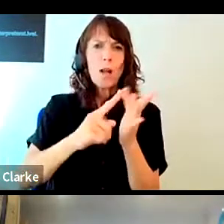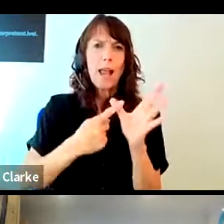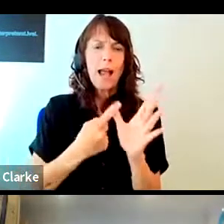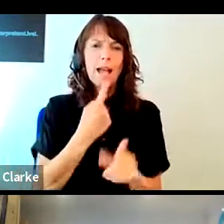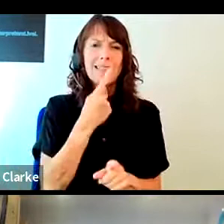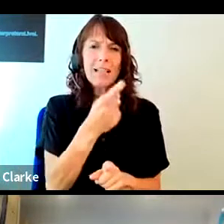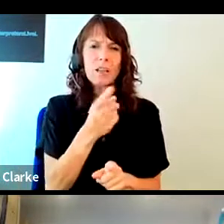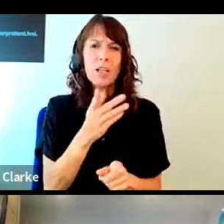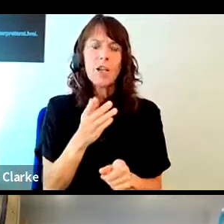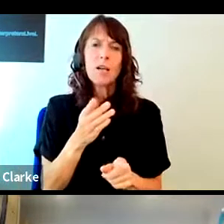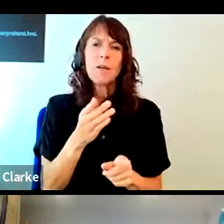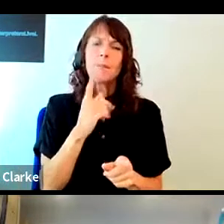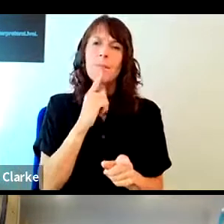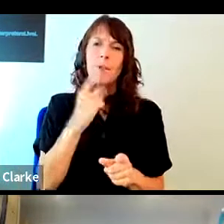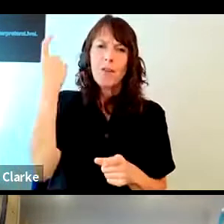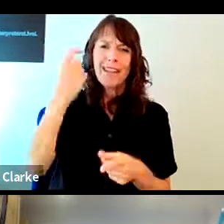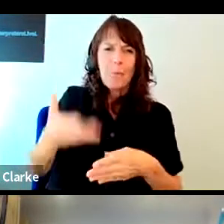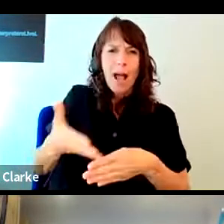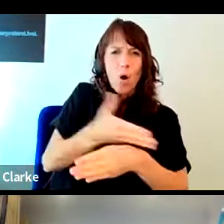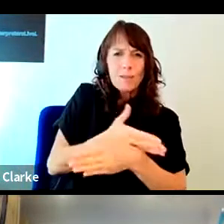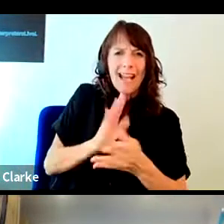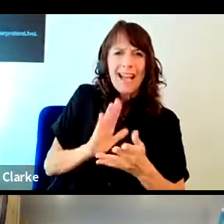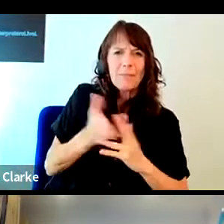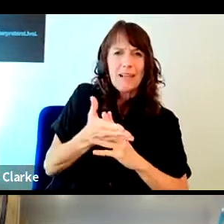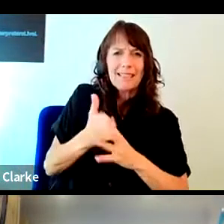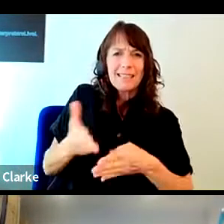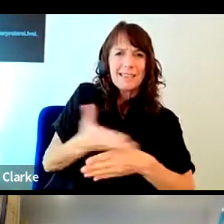into account from the start, but how do you go about it when there's an existing product that